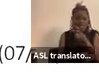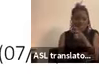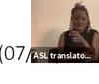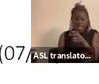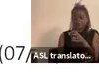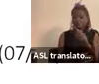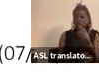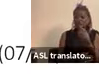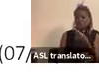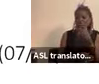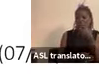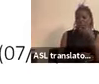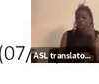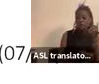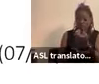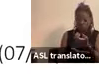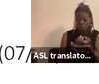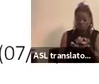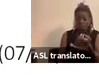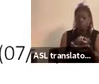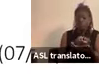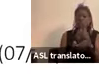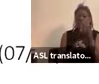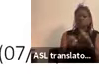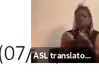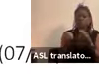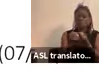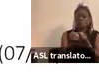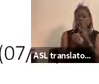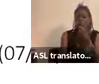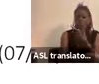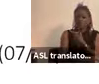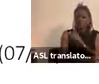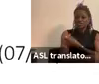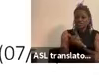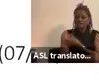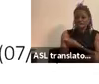evidence and data to support vaccination right here that we have